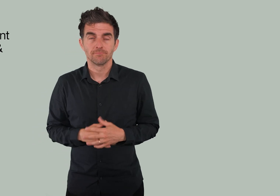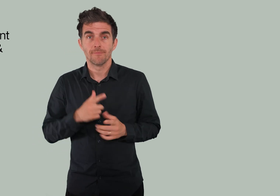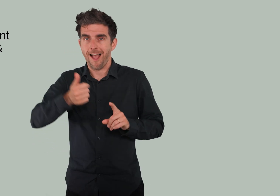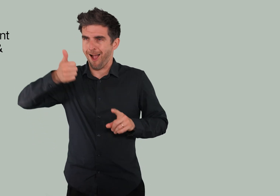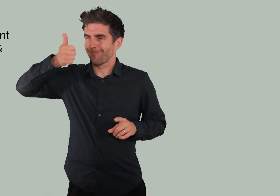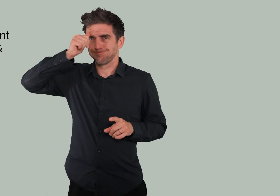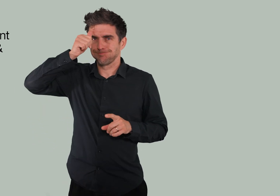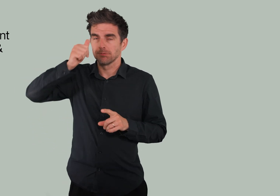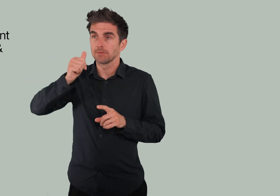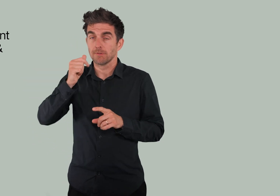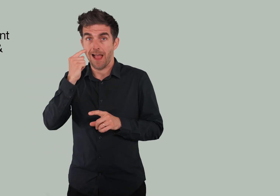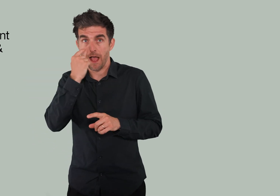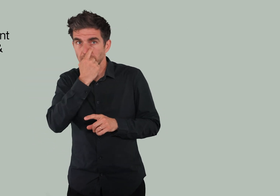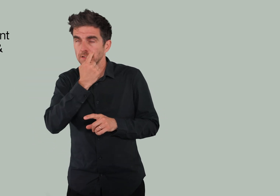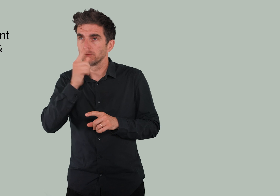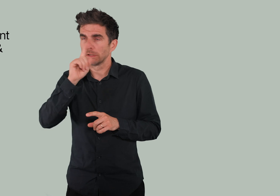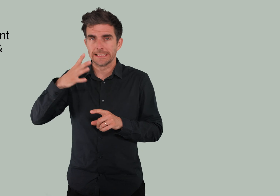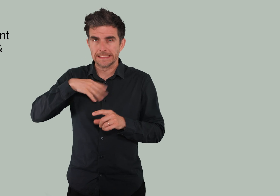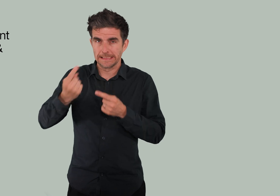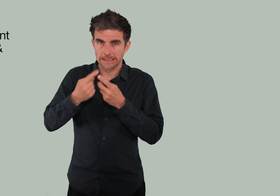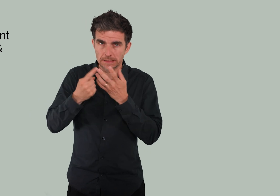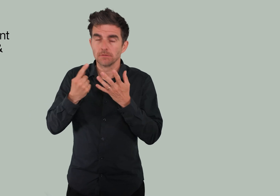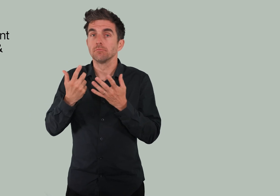Limited understanding of evidence requirements